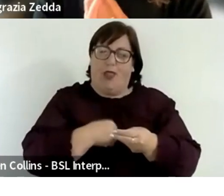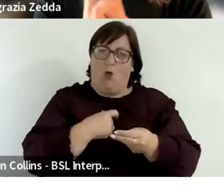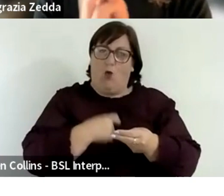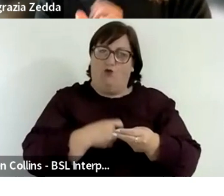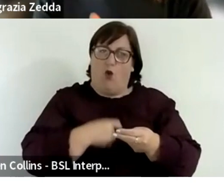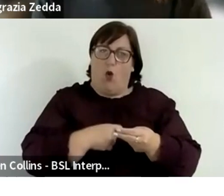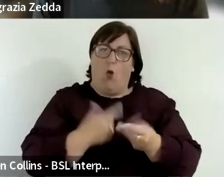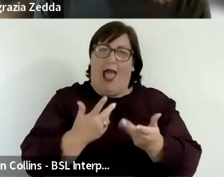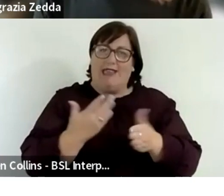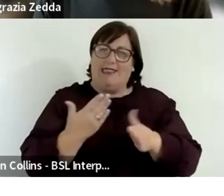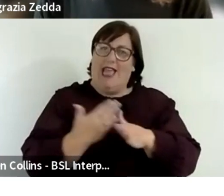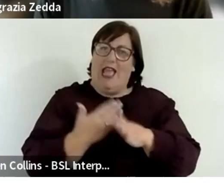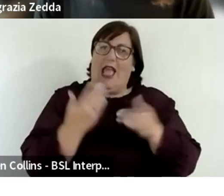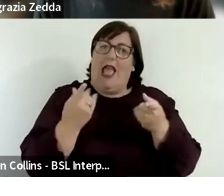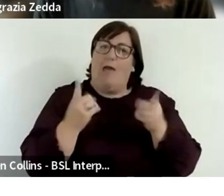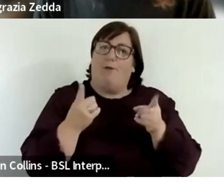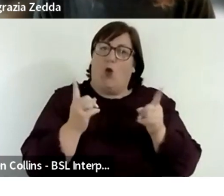Thank you very much.